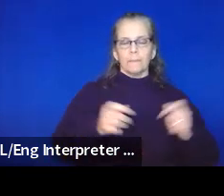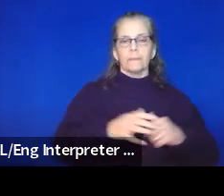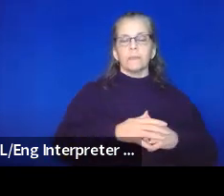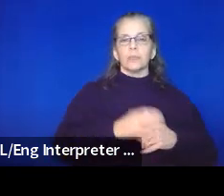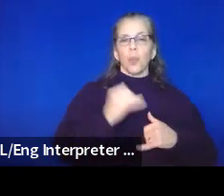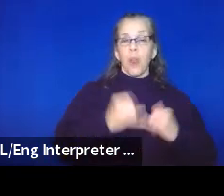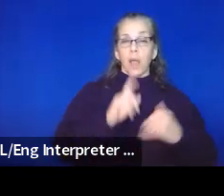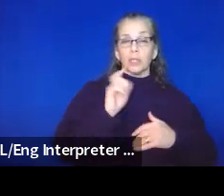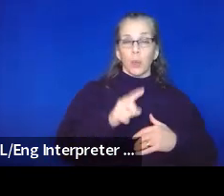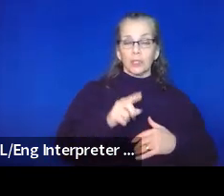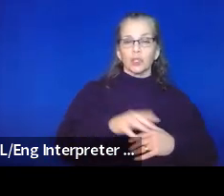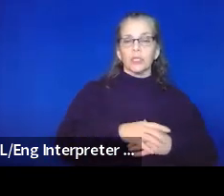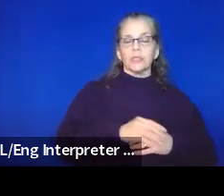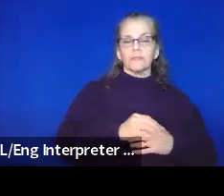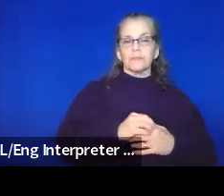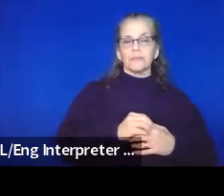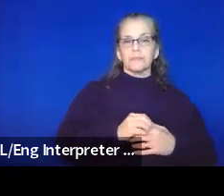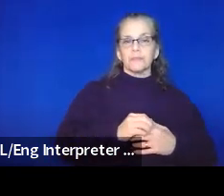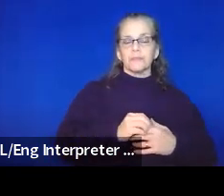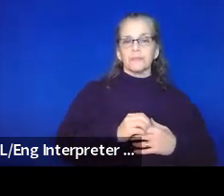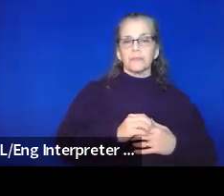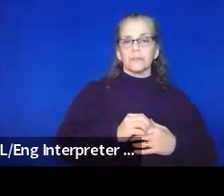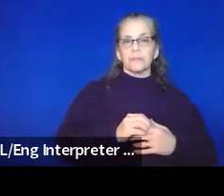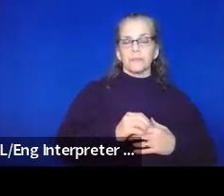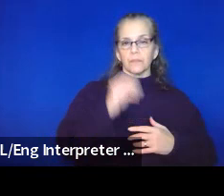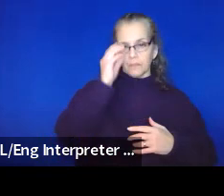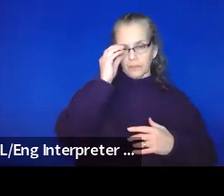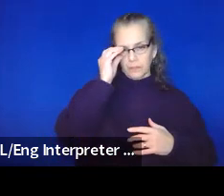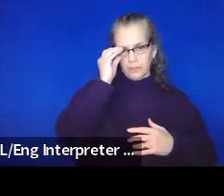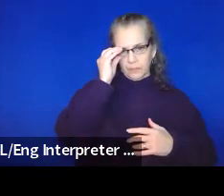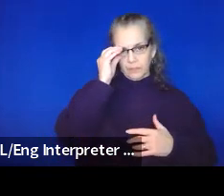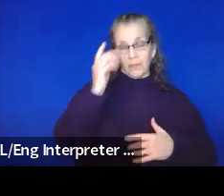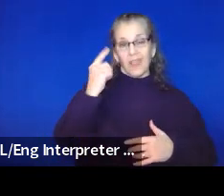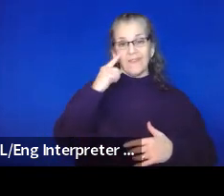So, Dr. Ruffin, for those that are on this webinar that have normal hearing, meaning